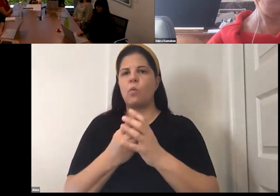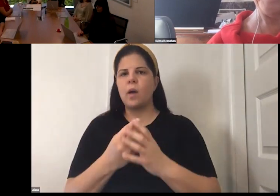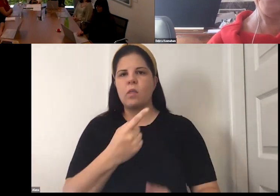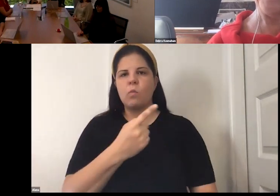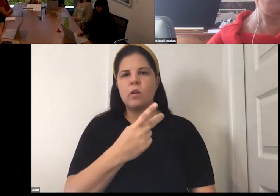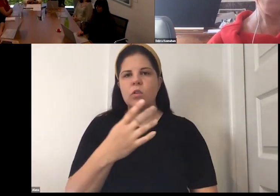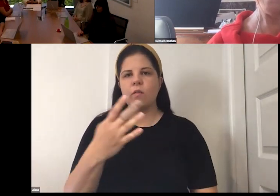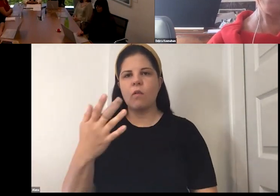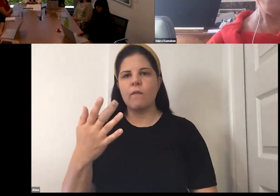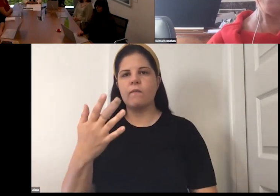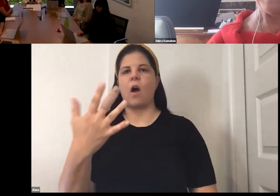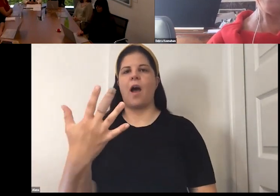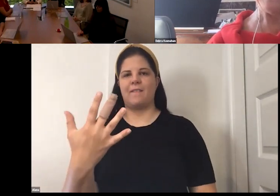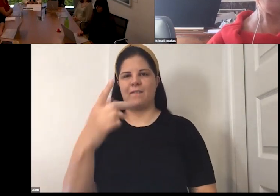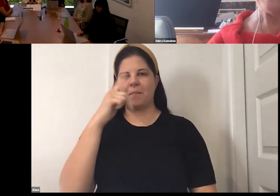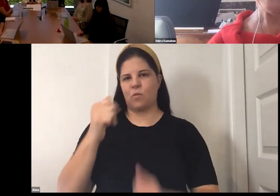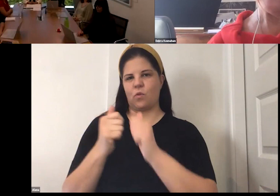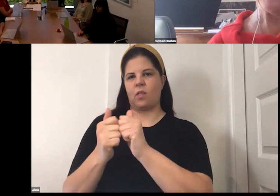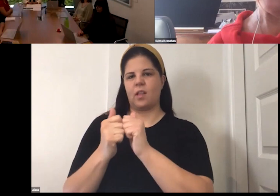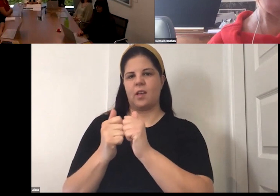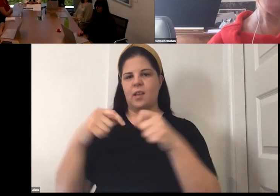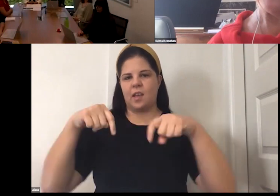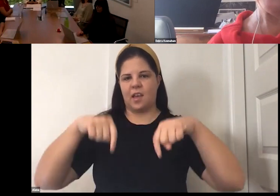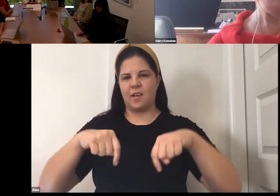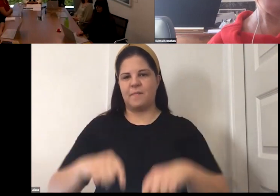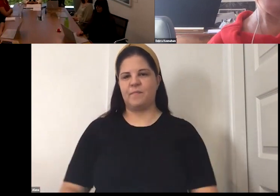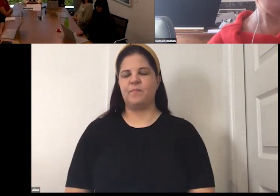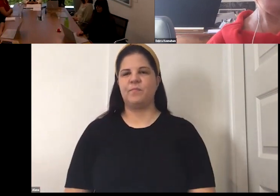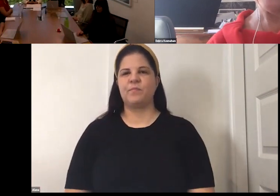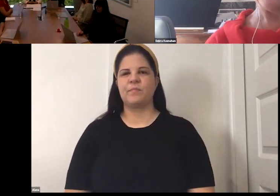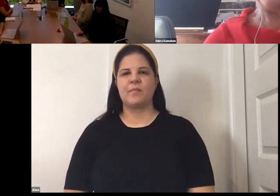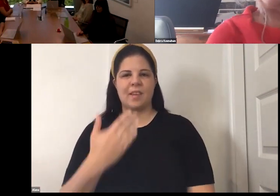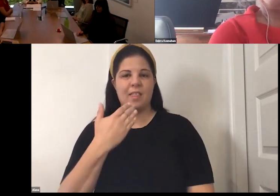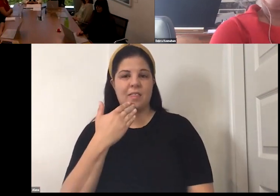four, five of my colleagues. Thank you very much for joining us today.